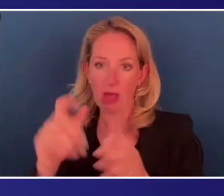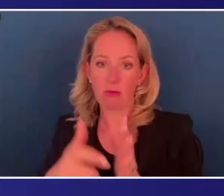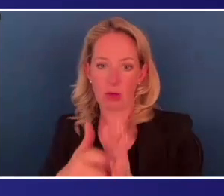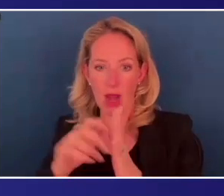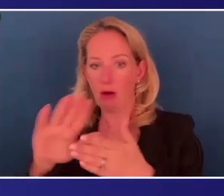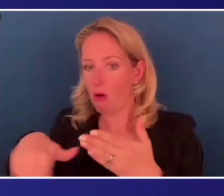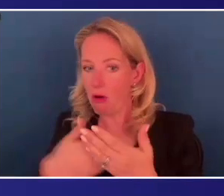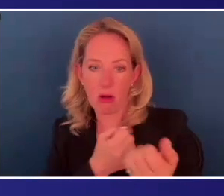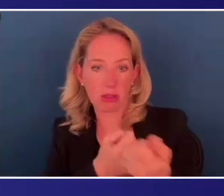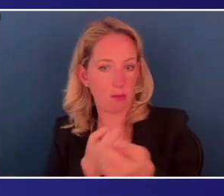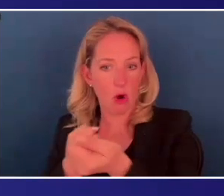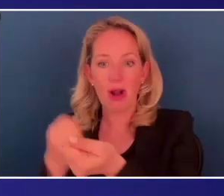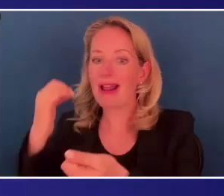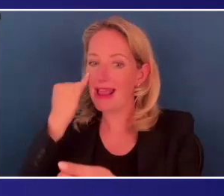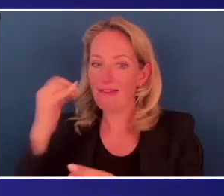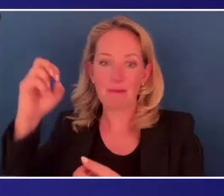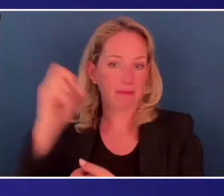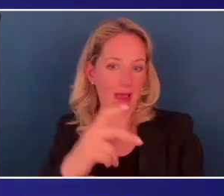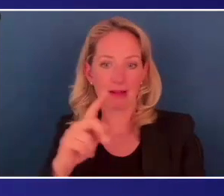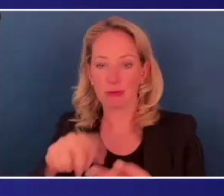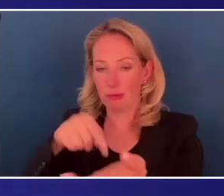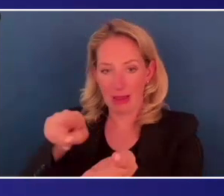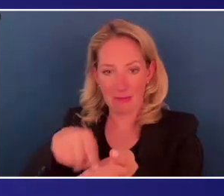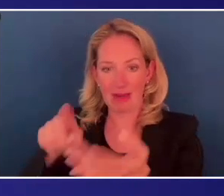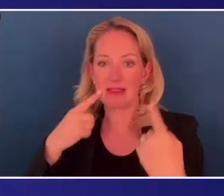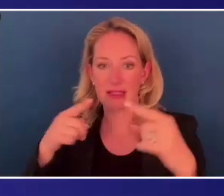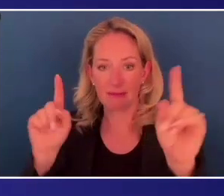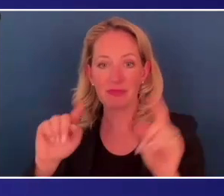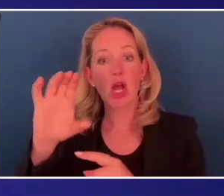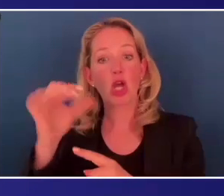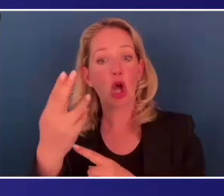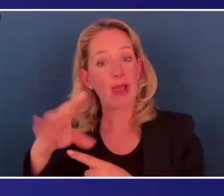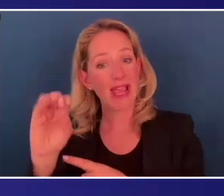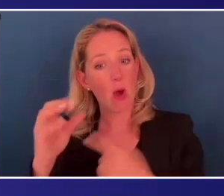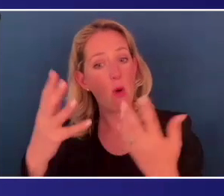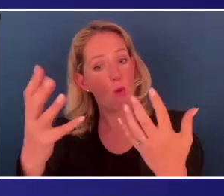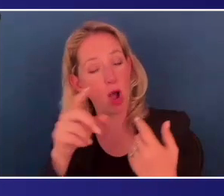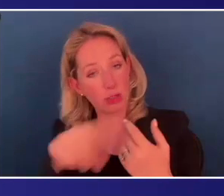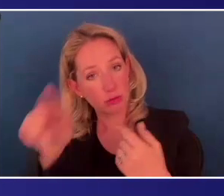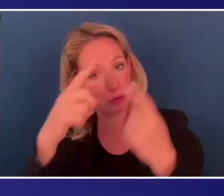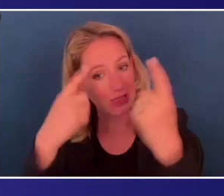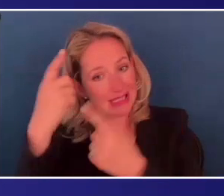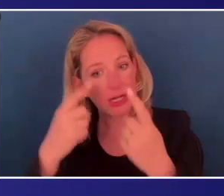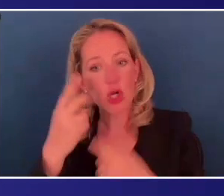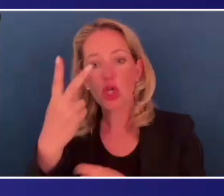For instance, Coheel urges the department to reconsider the two-year mandatory assignment policy for outstanding Perkins loans.